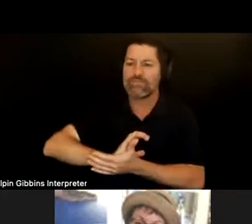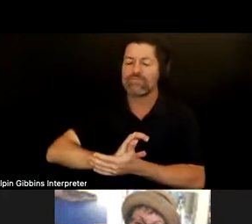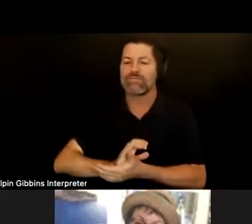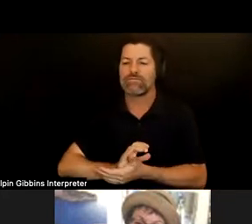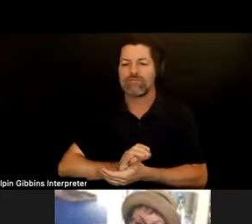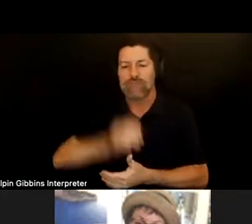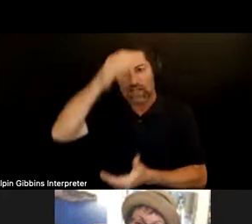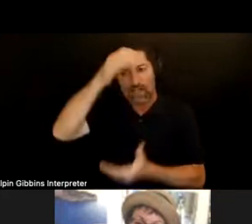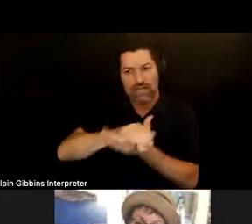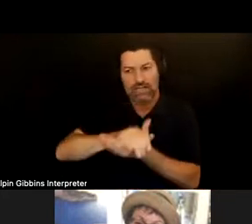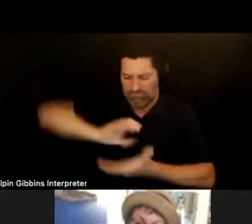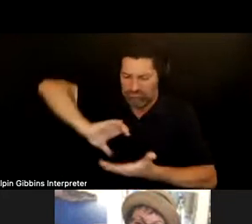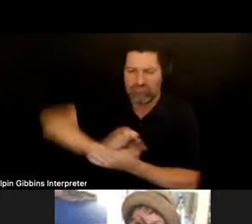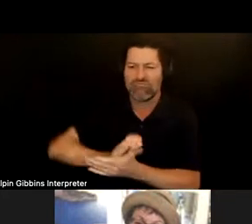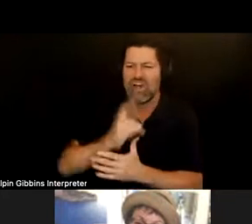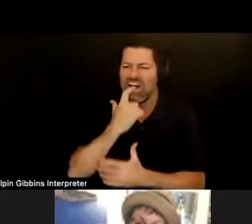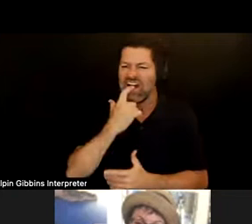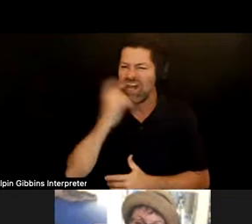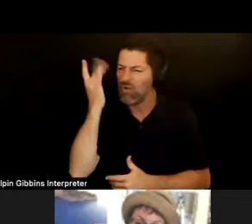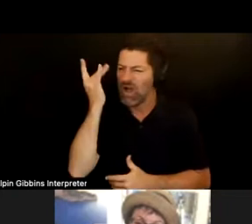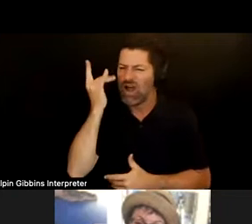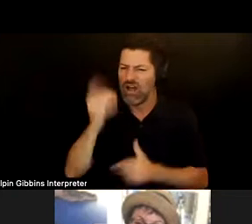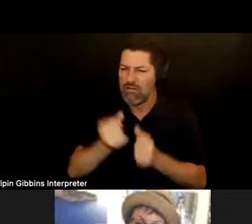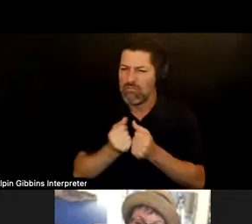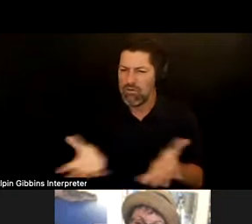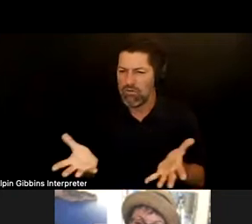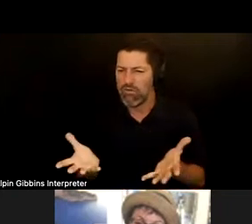19:26:18 Why is that? Well, there's a lot. of different interpretations. But the real